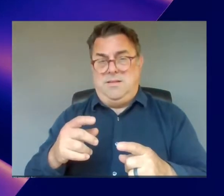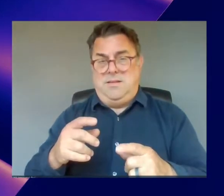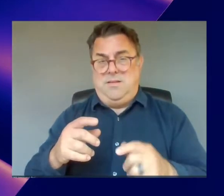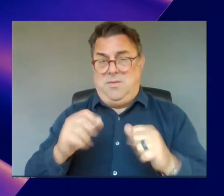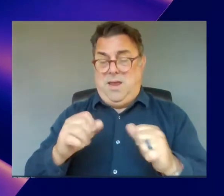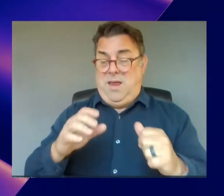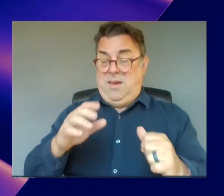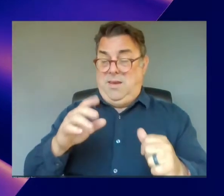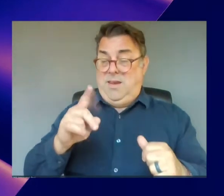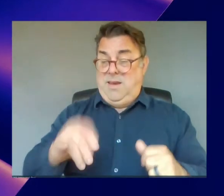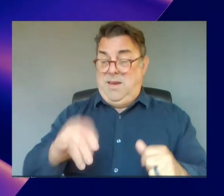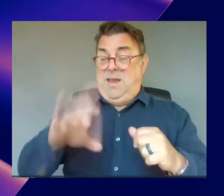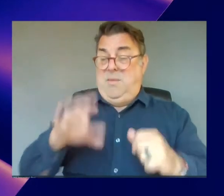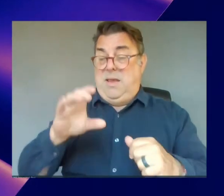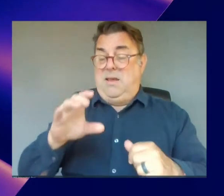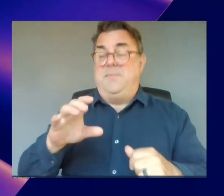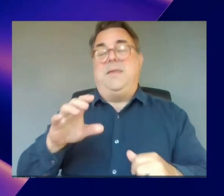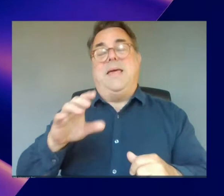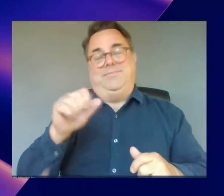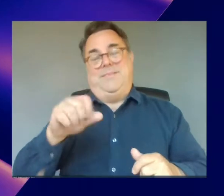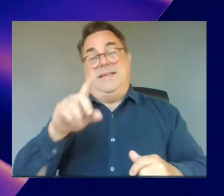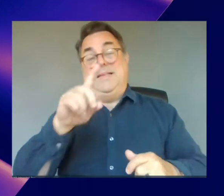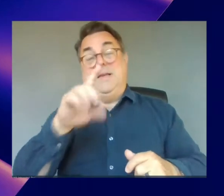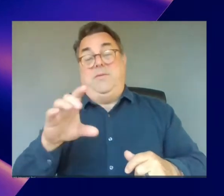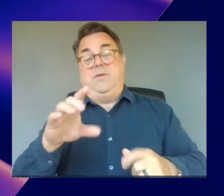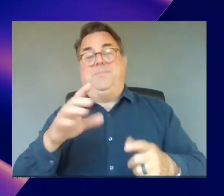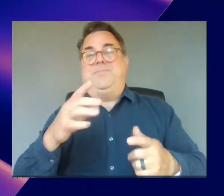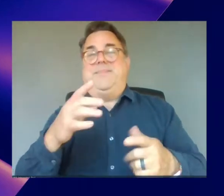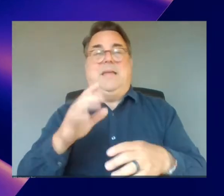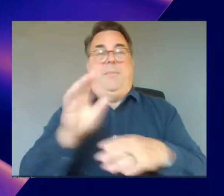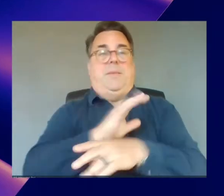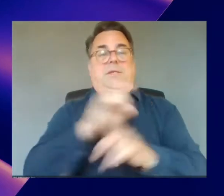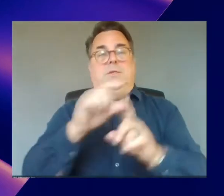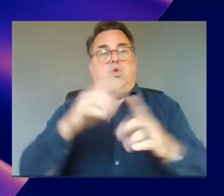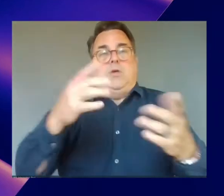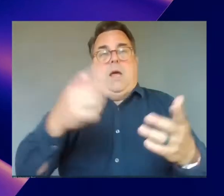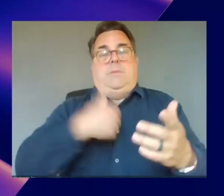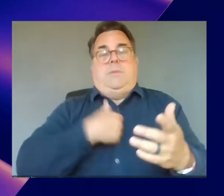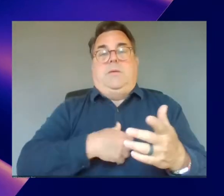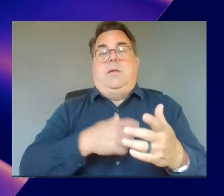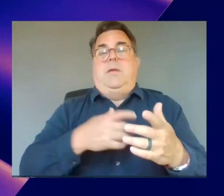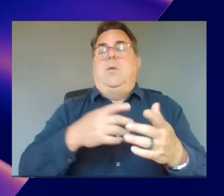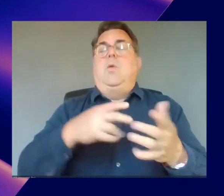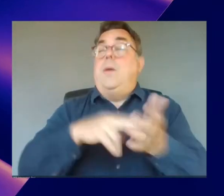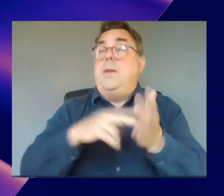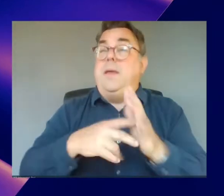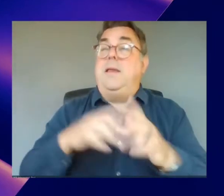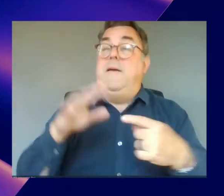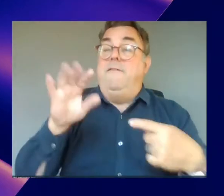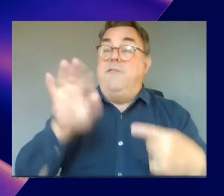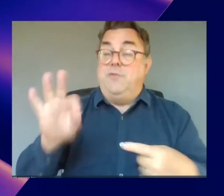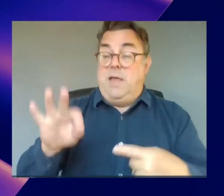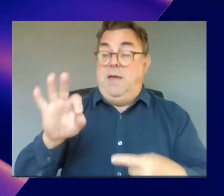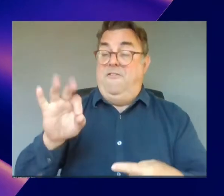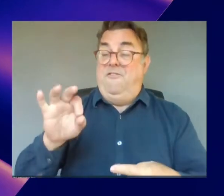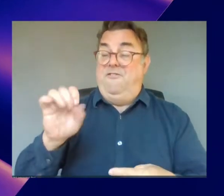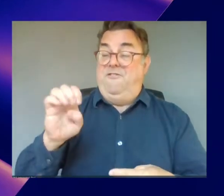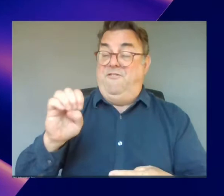Yeah, dynamic configuration is maybe an industry term, I apologize. The shorthand version is feature flags. But the idea that you have your application